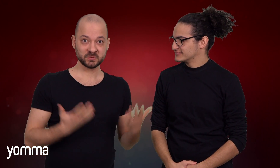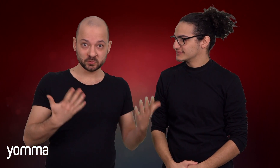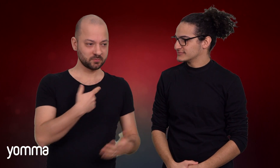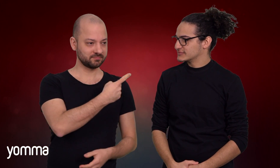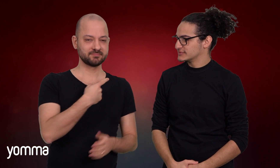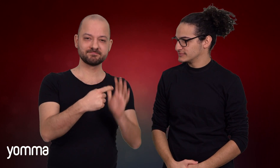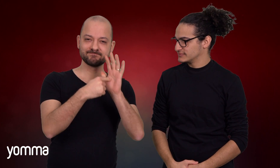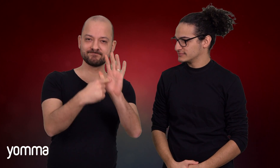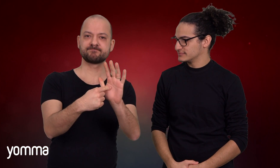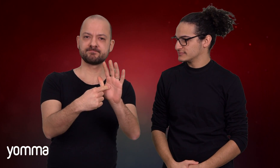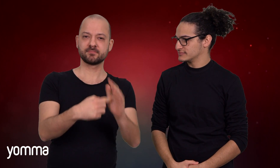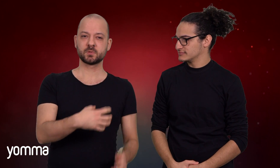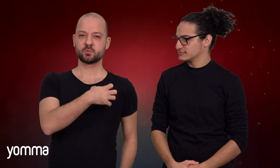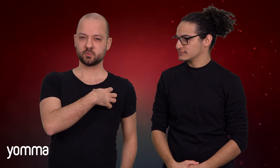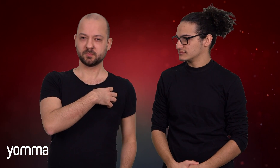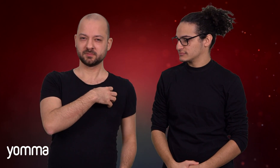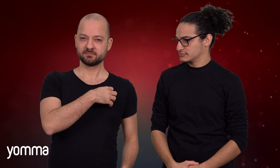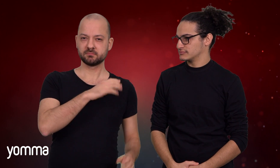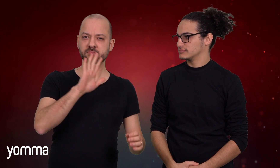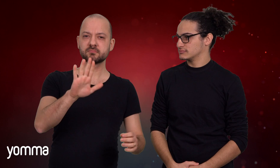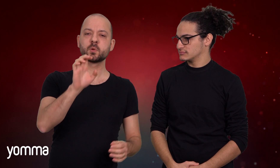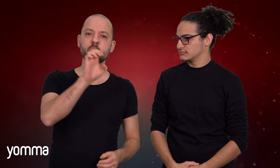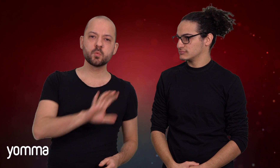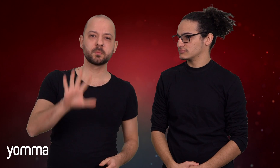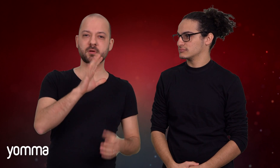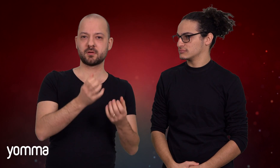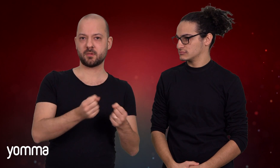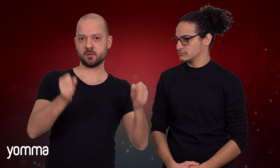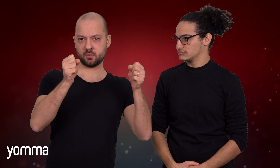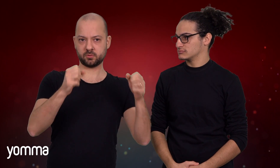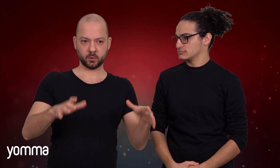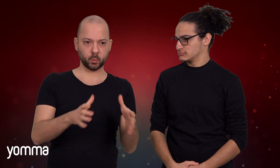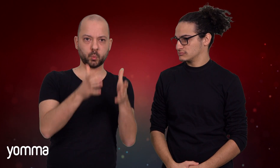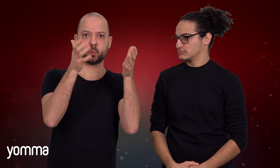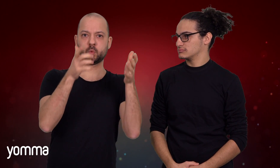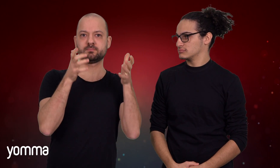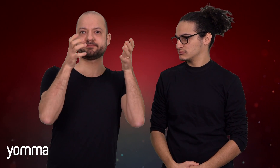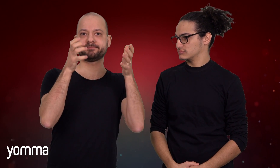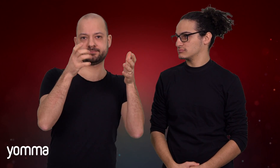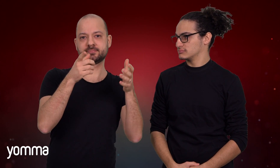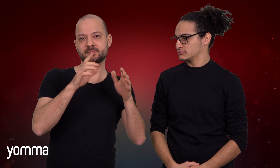The following signs are from football clubs taking part at UEFA Europa League.